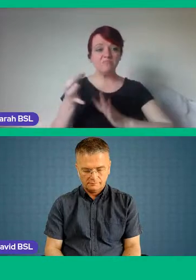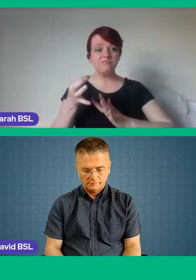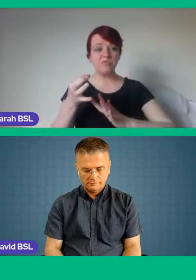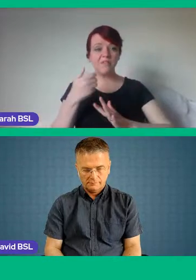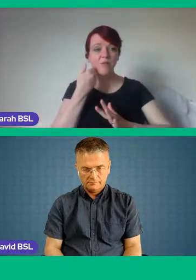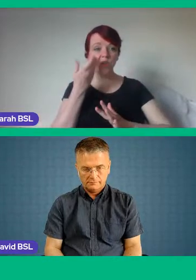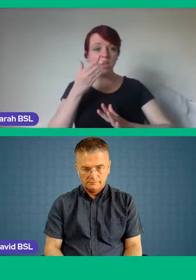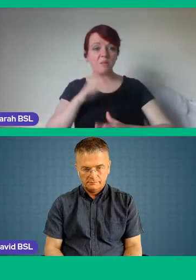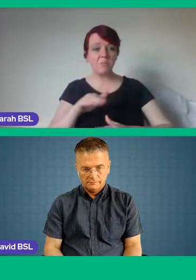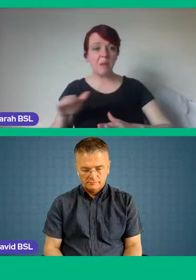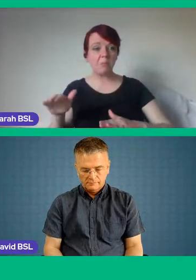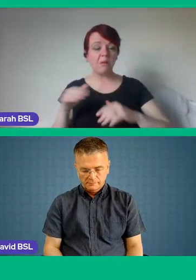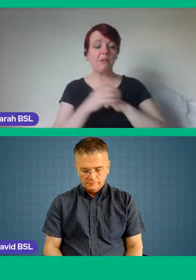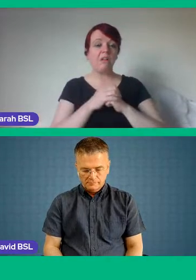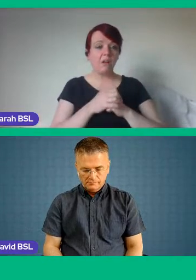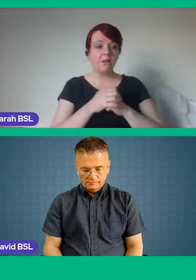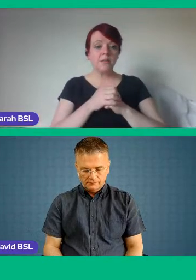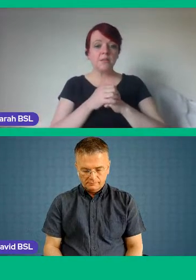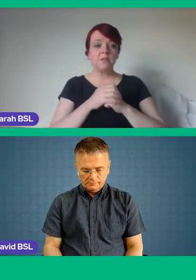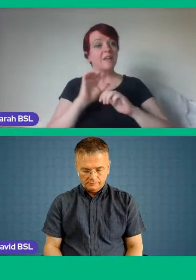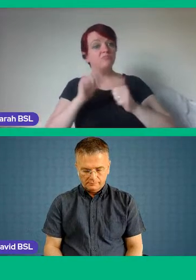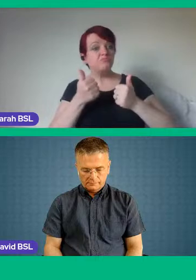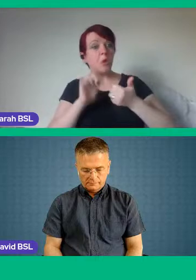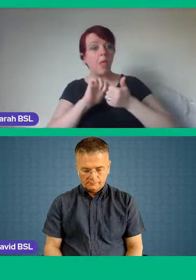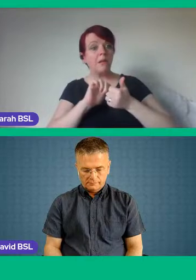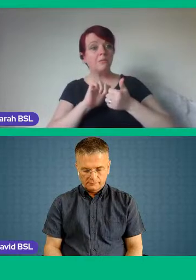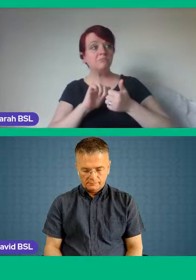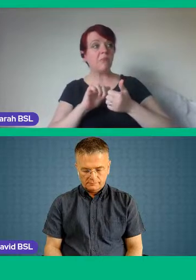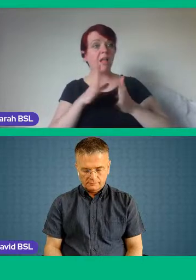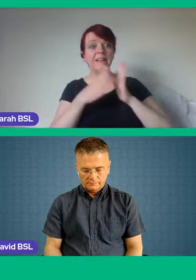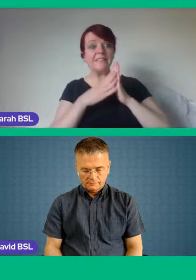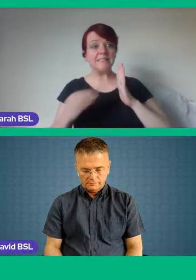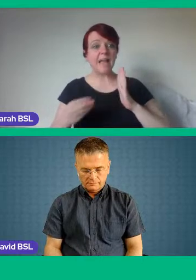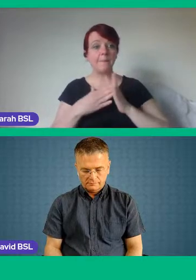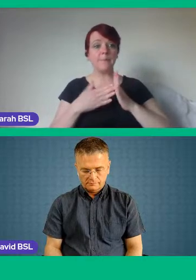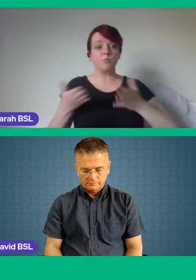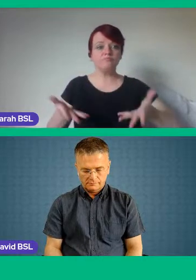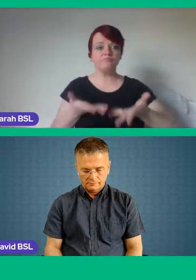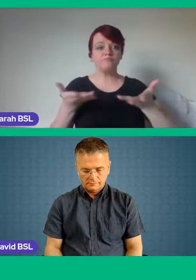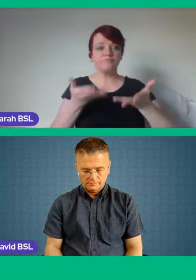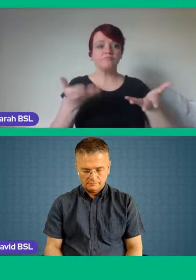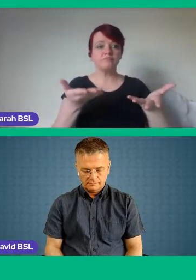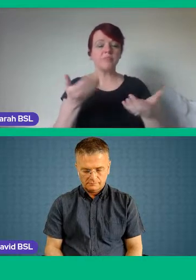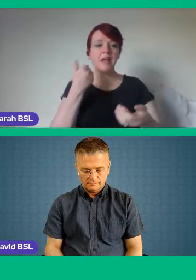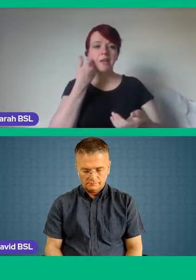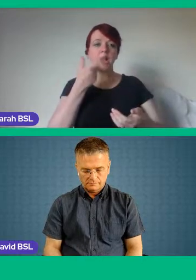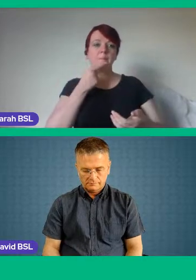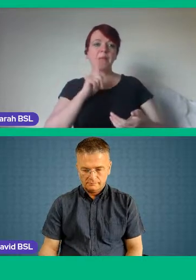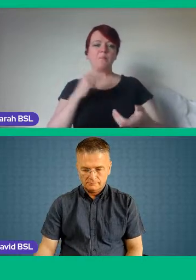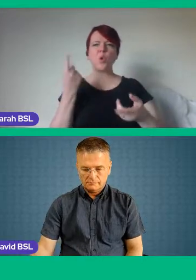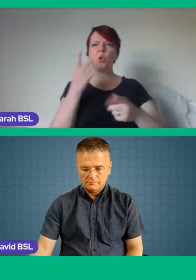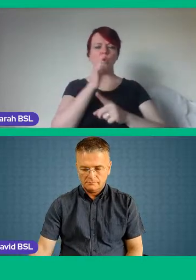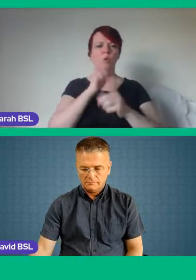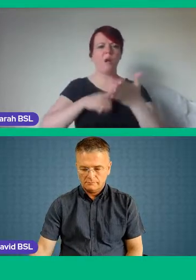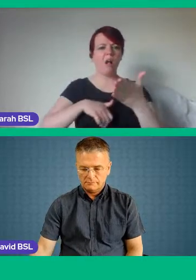all... You know, good examples of tech being used to encourage young people who do not have a